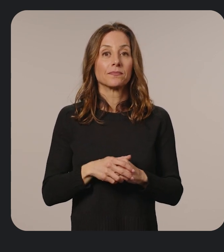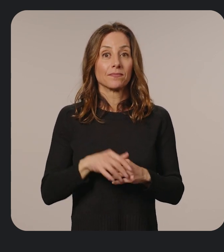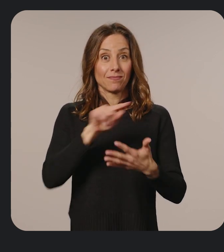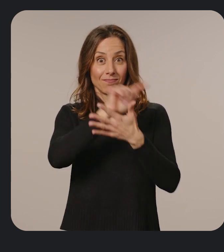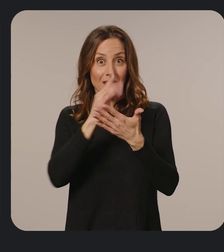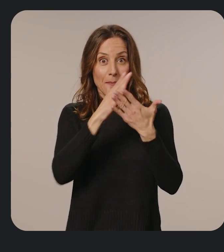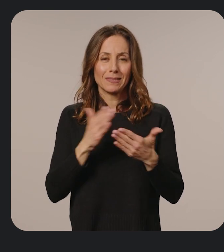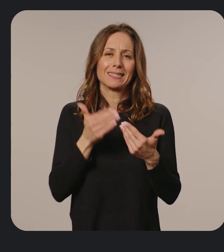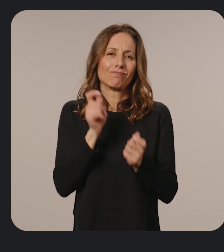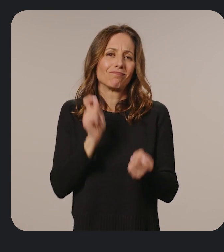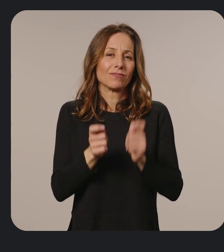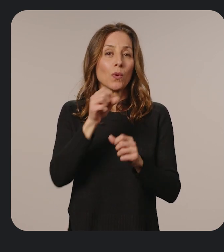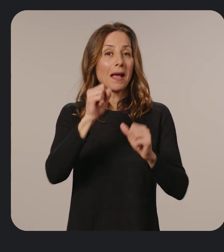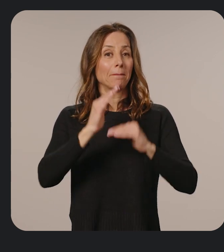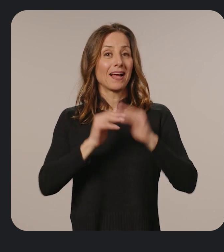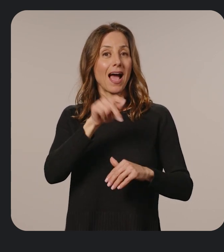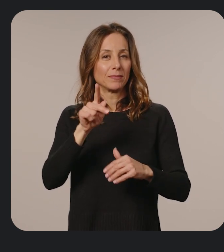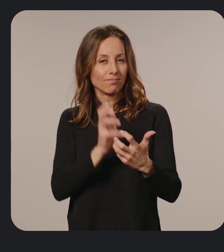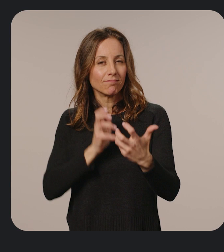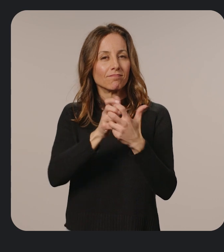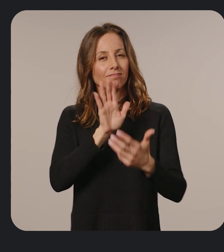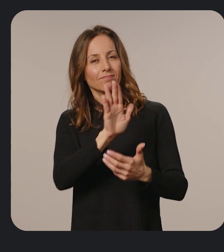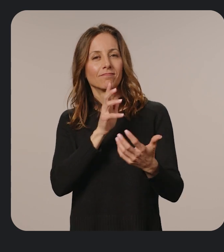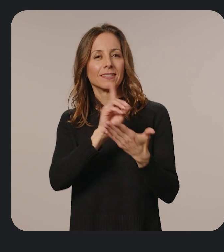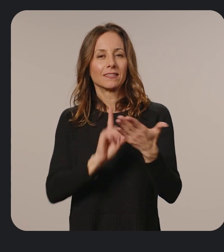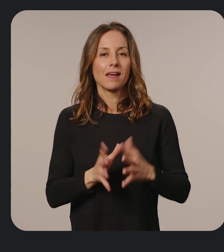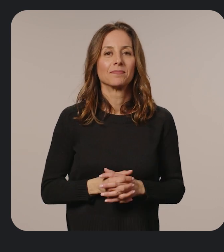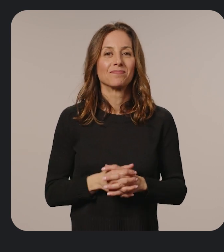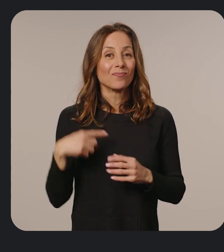These components are easily customizable, so you can build apps that match your desired designs.